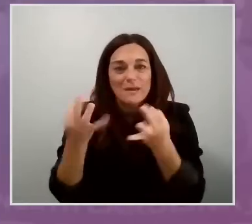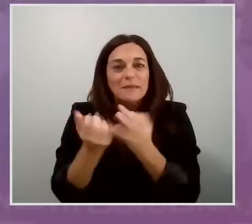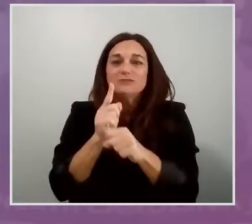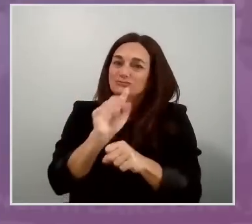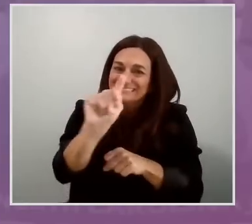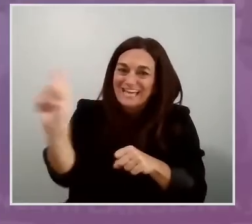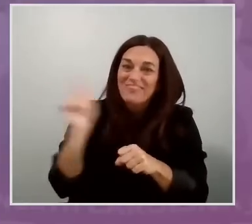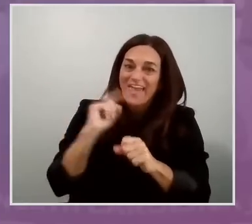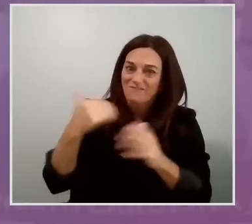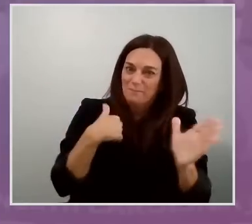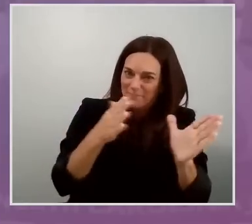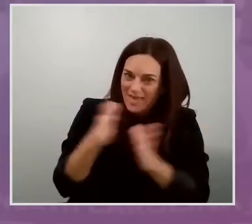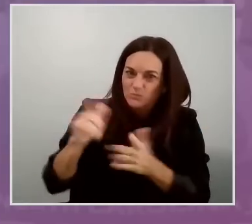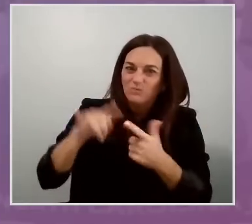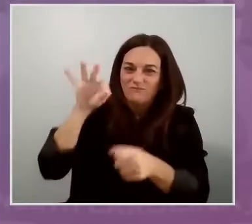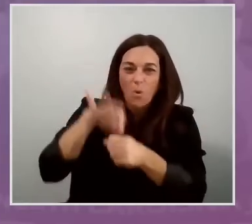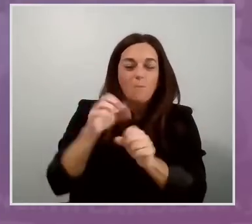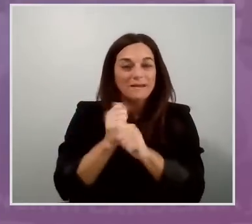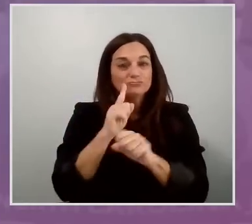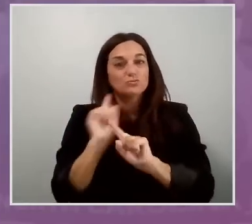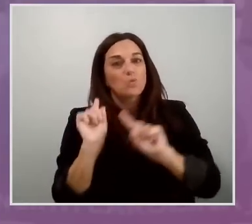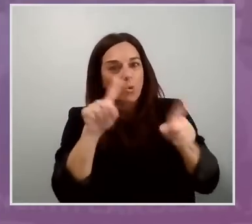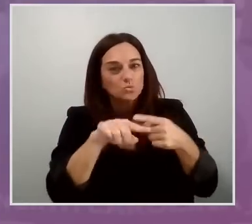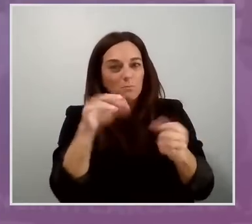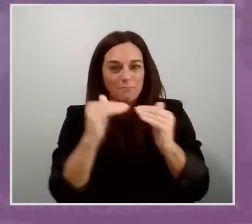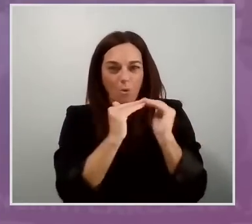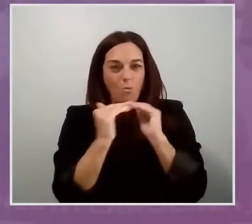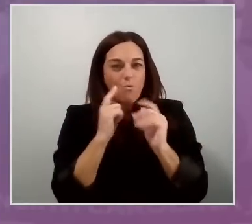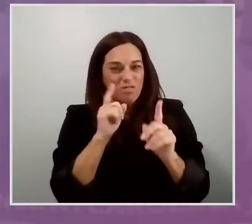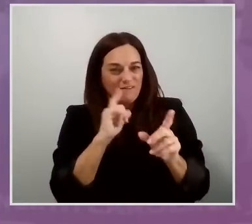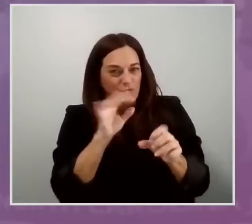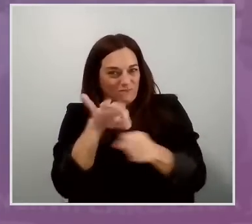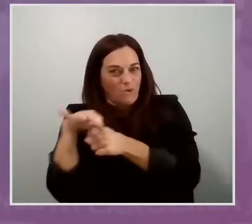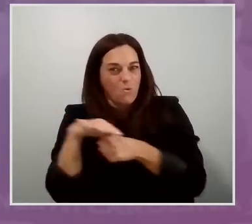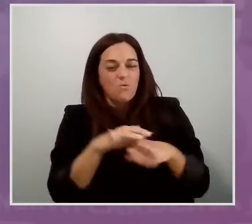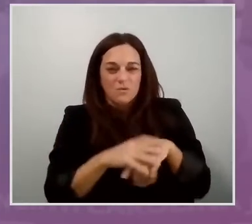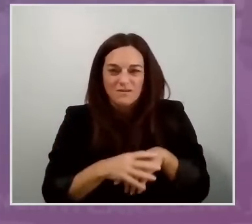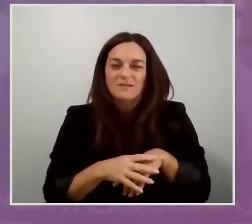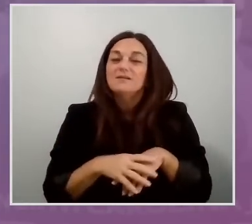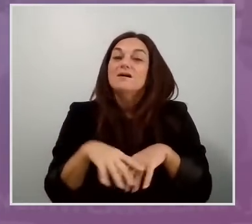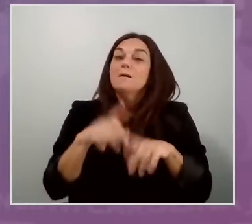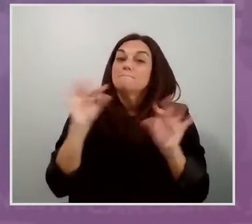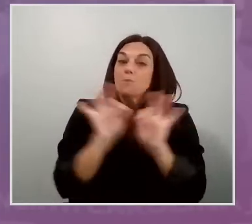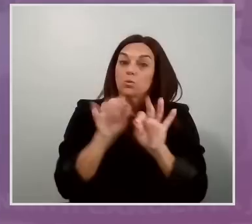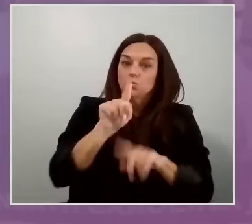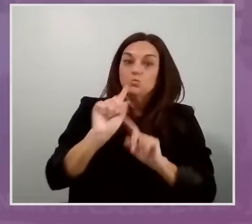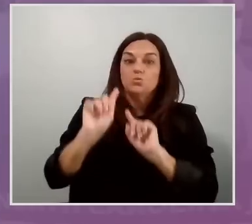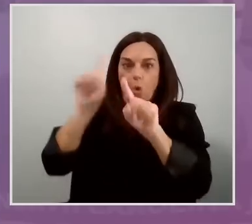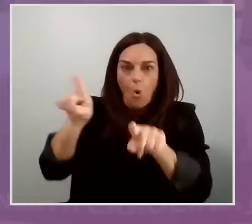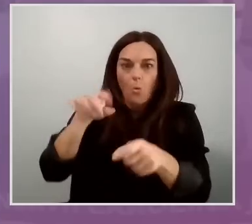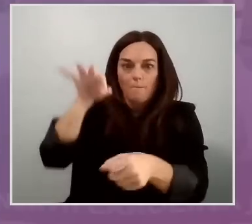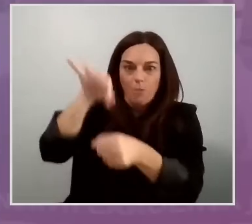FAMILY, MAKE SURE THEY HAVE A PLAN TO VOTE. AND HELP THEM GET TO THE POLLS IF THEY NEED IT.